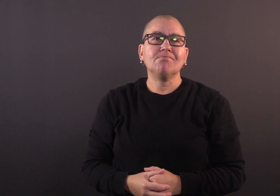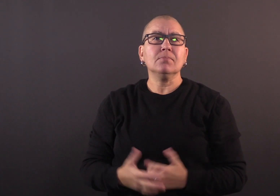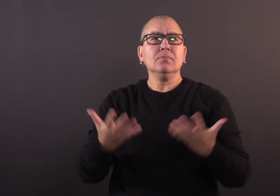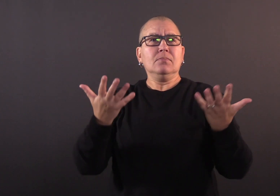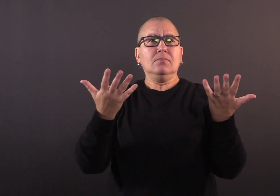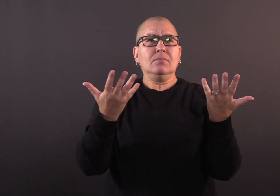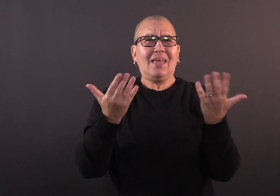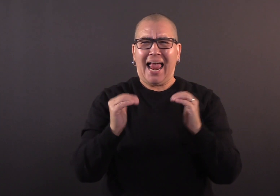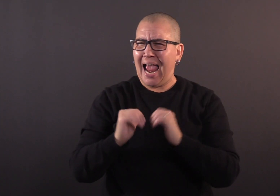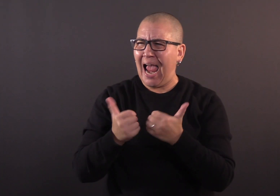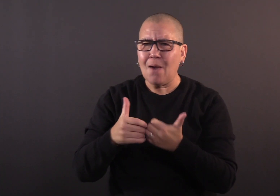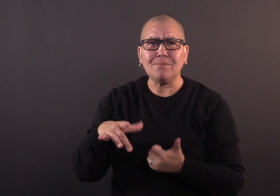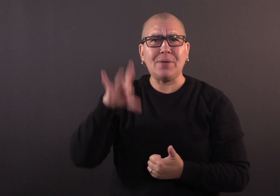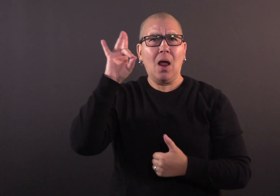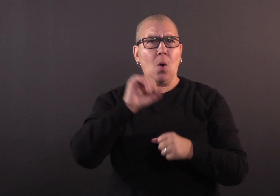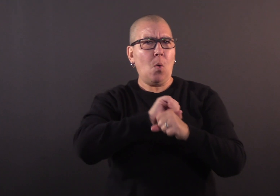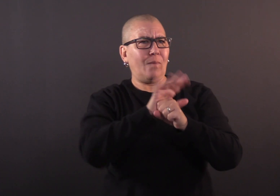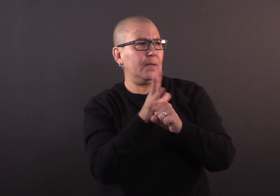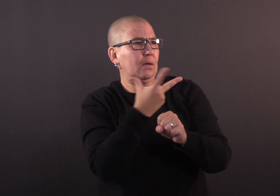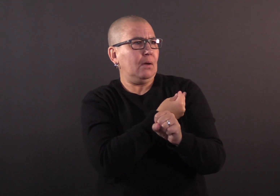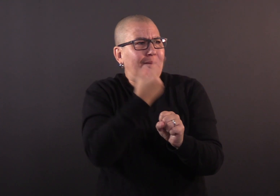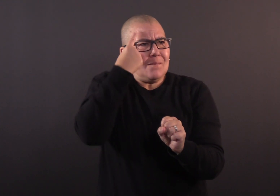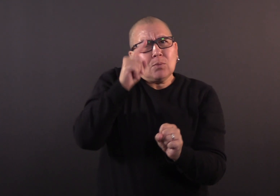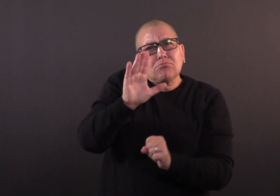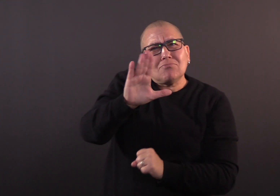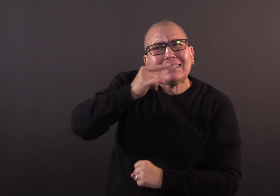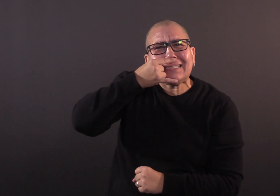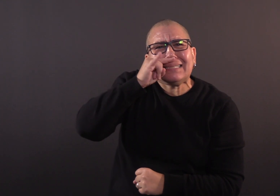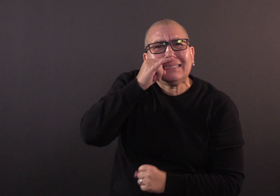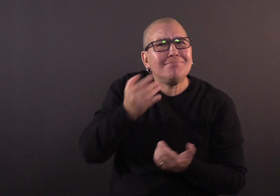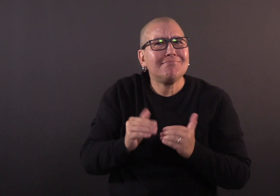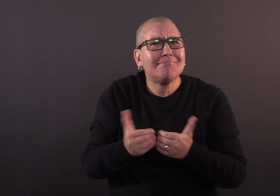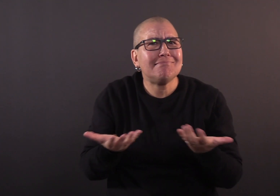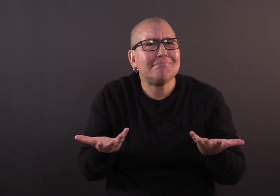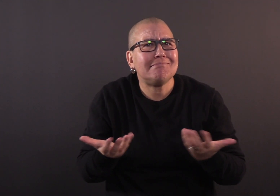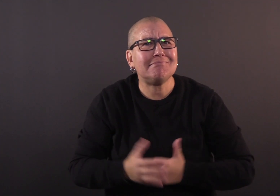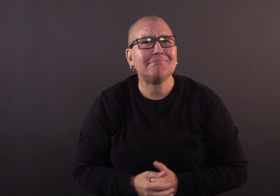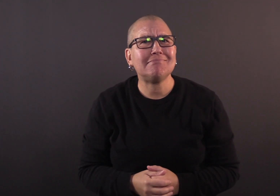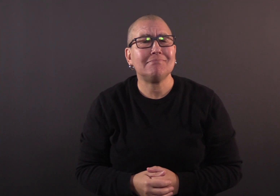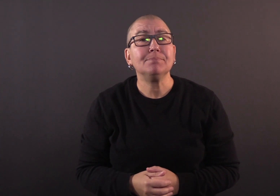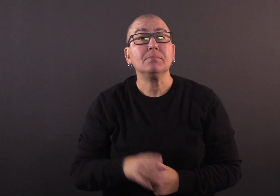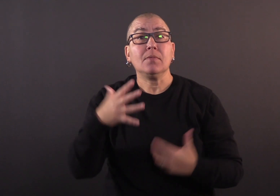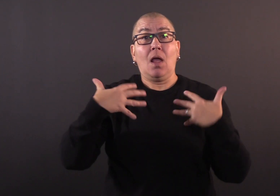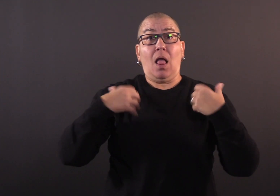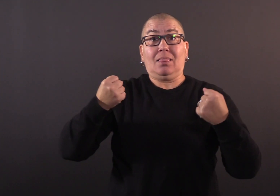How To Find COVID Shots For Kids It’s still a little easier to find